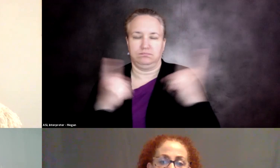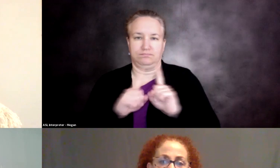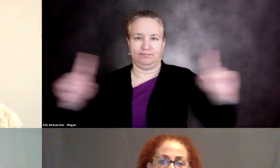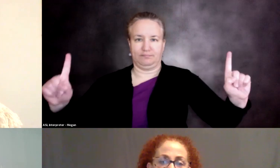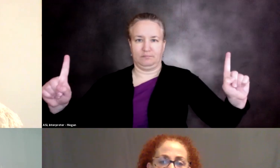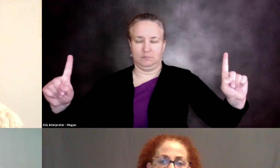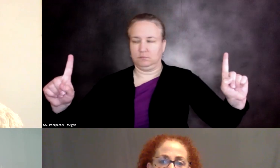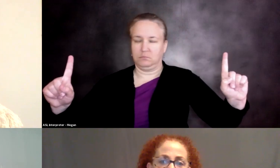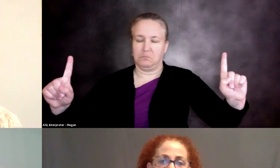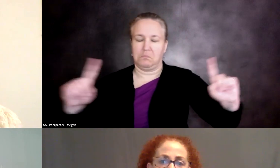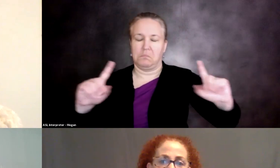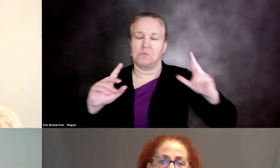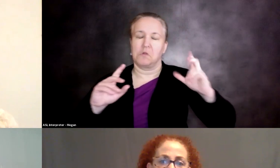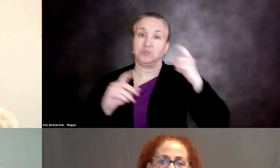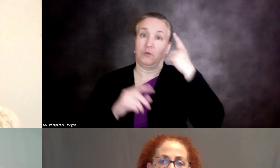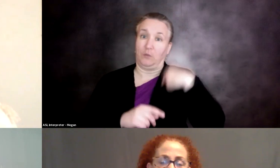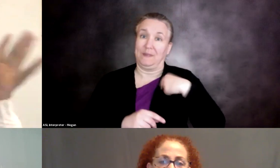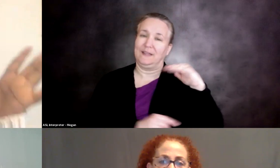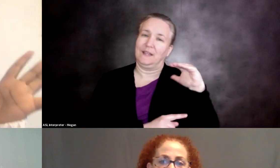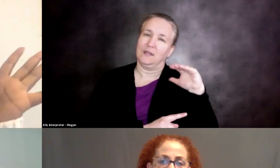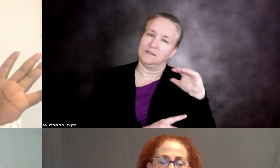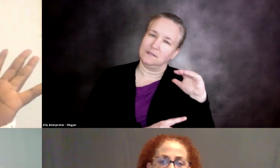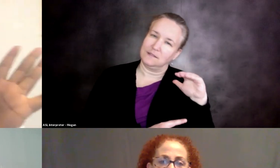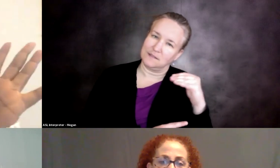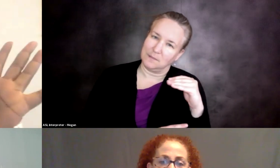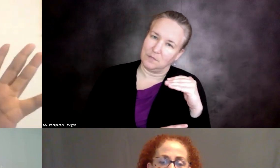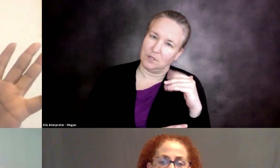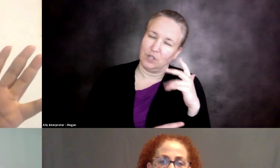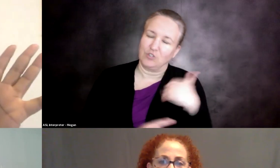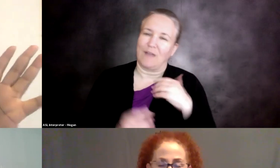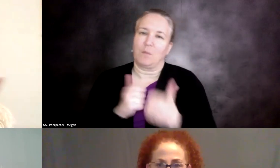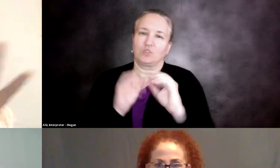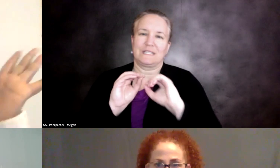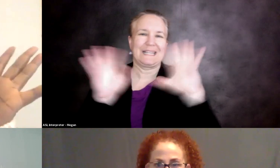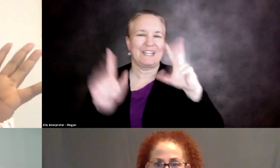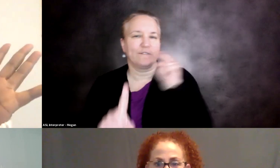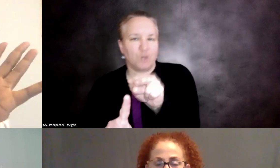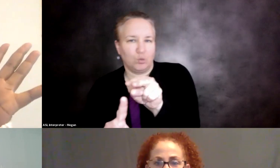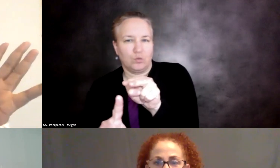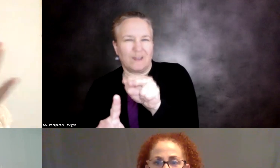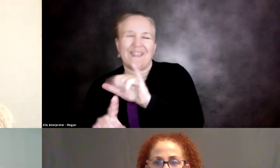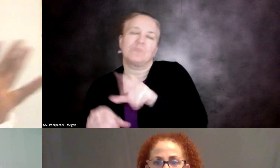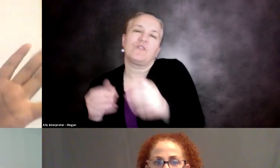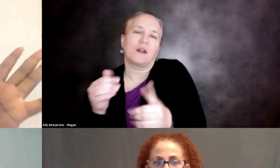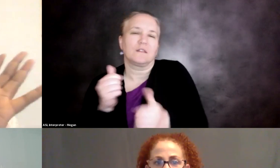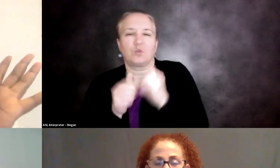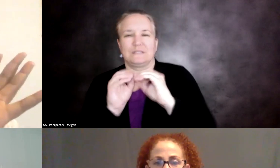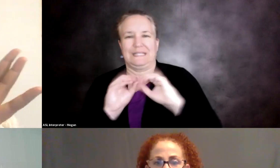And seemed to me to have the clearest view, provide the clearest view on power